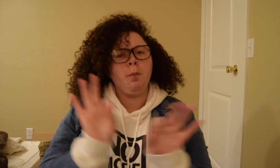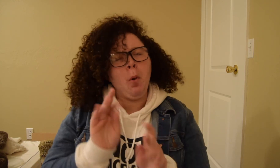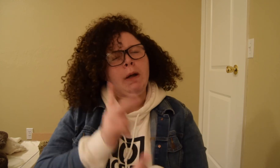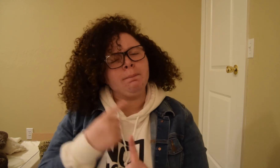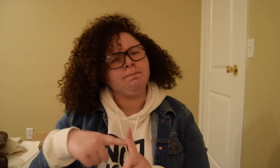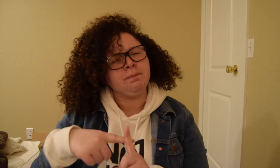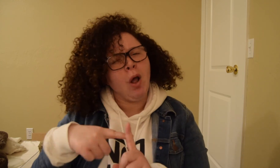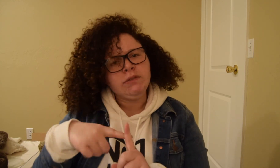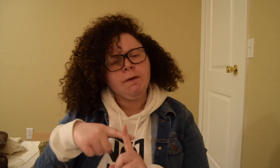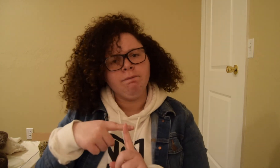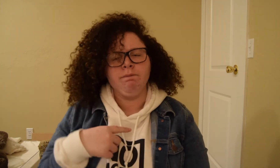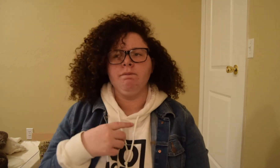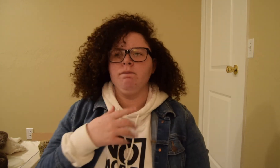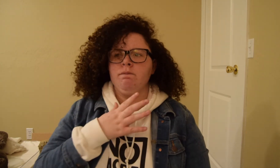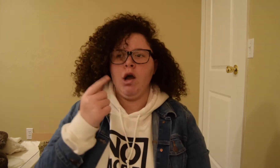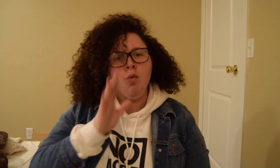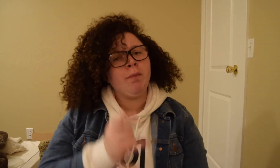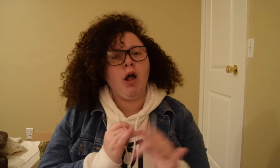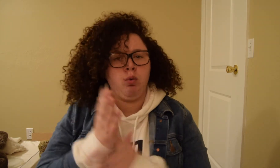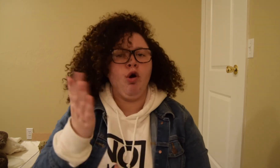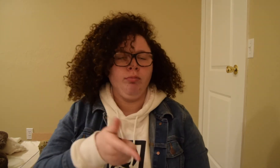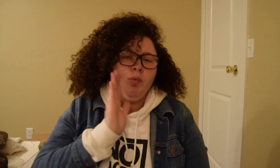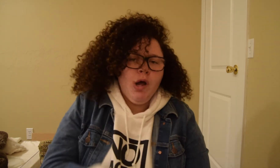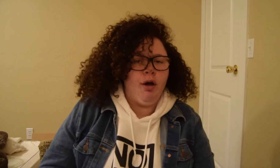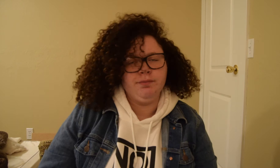It's important that you keep being positive and you will make it through